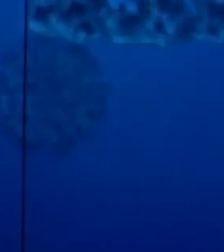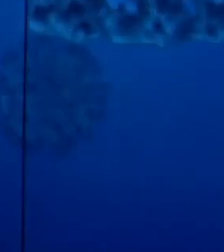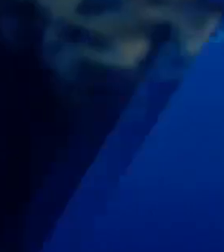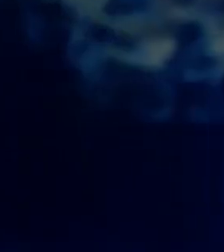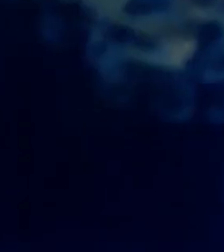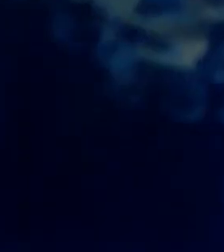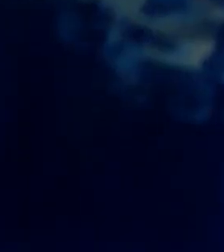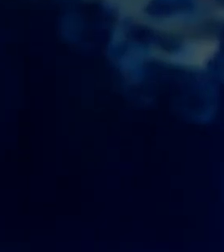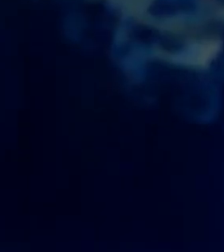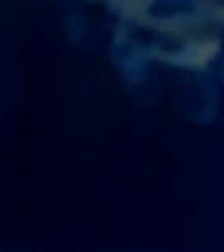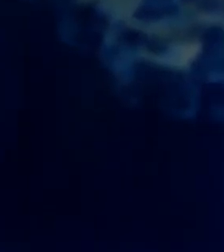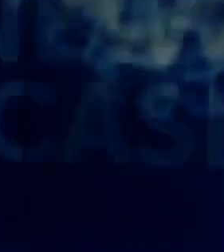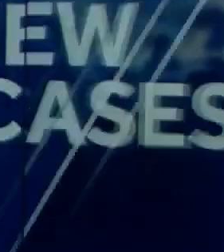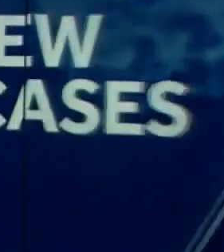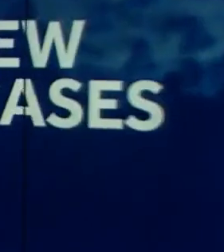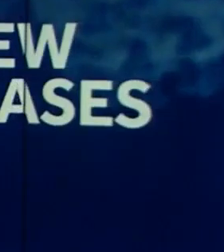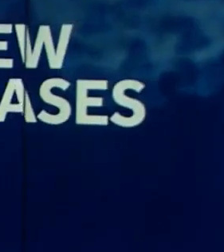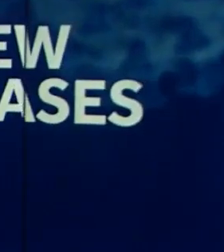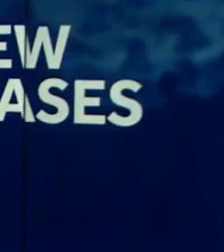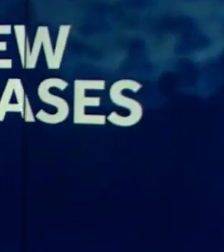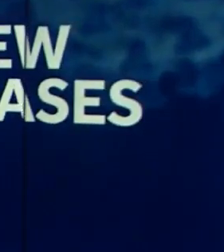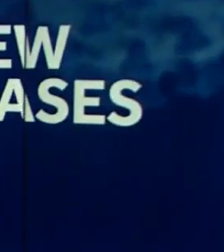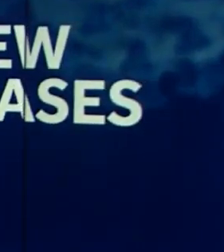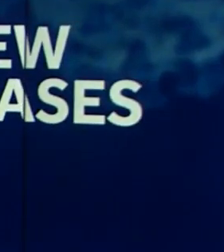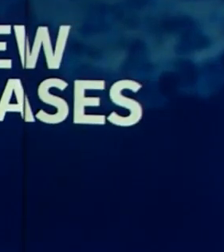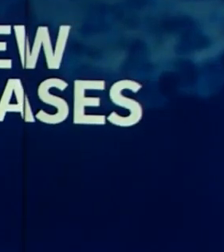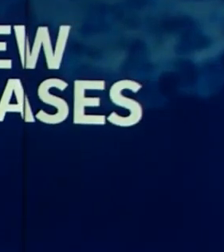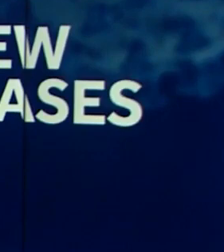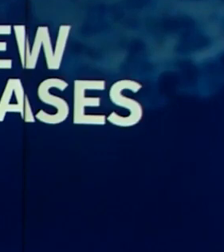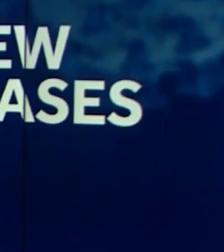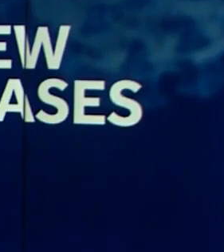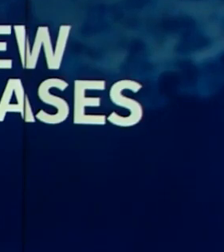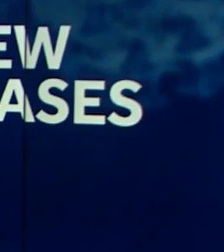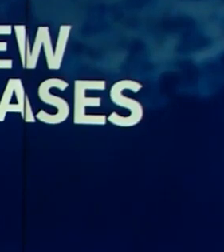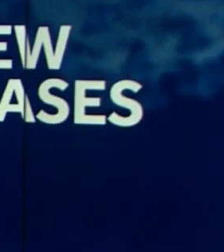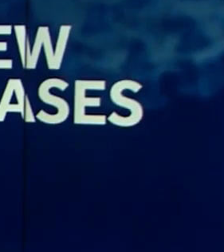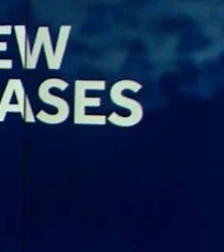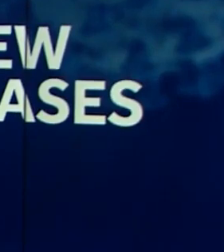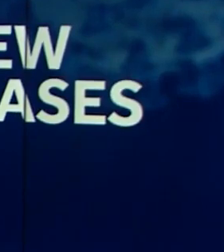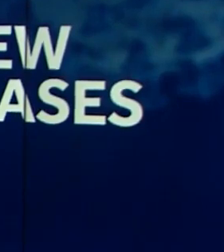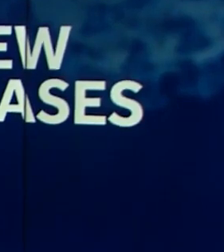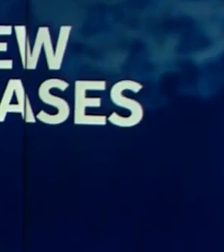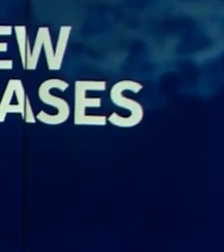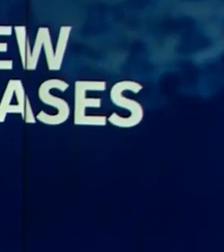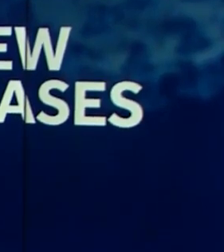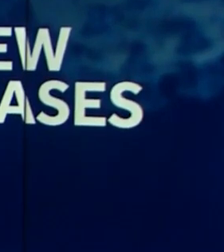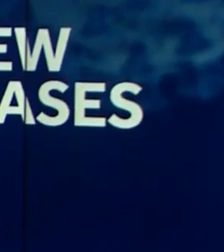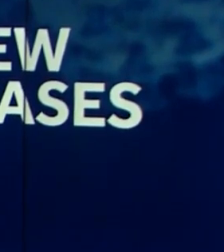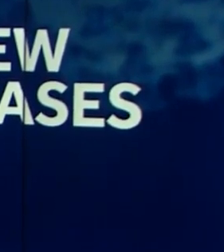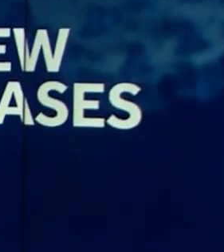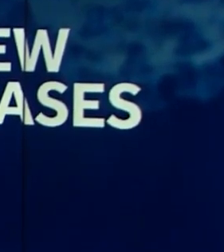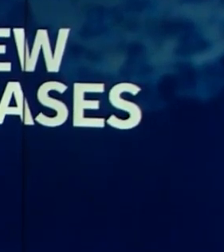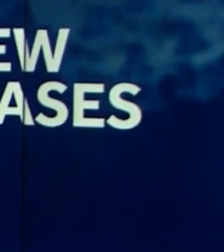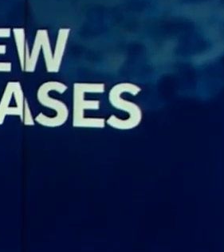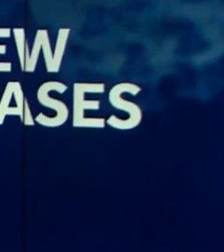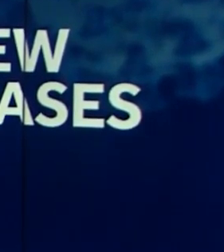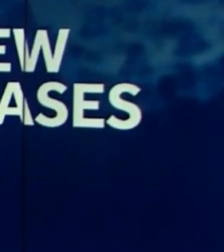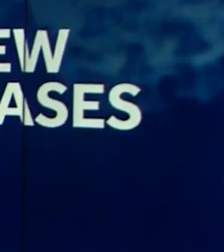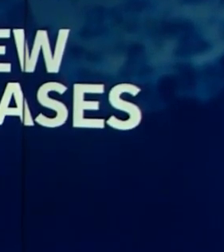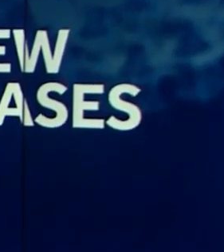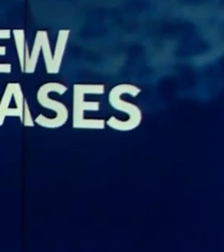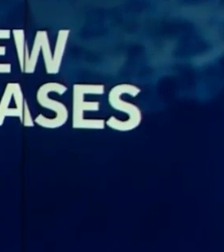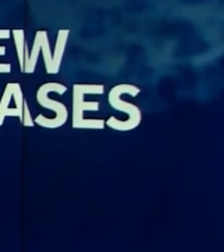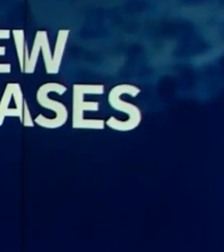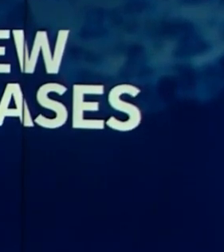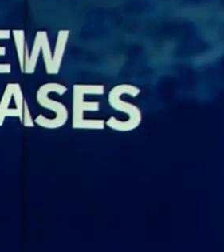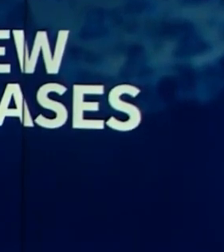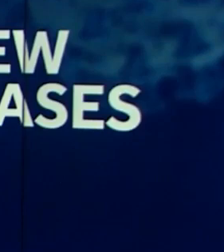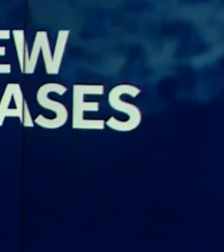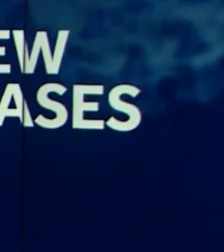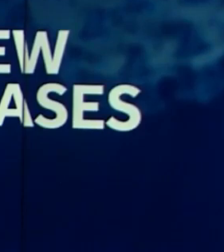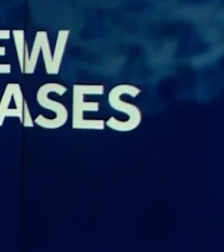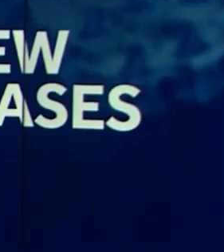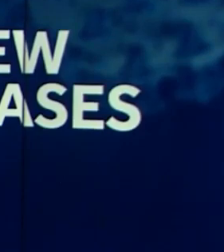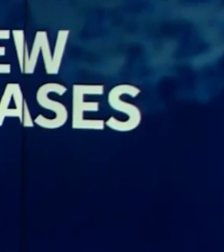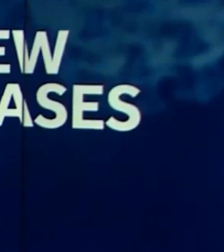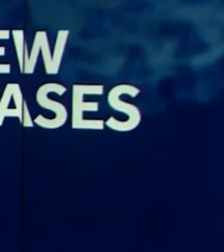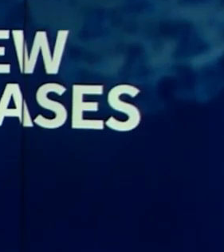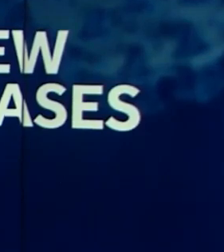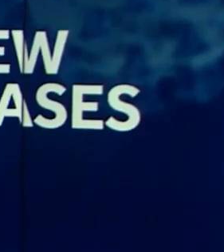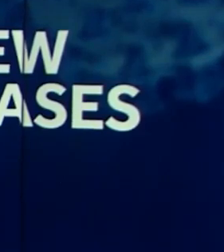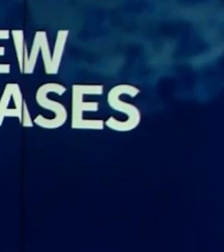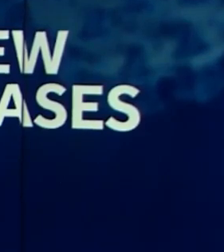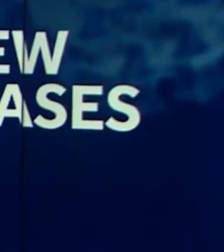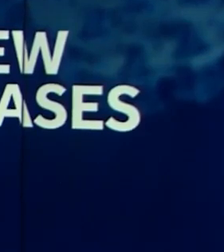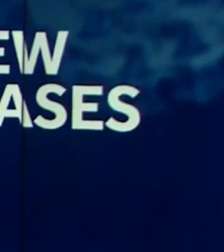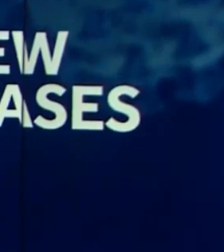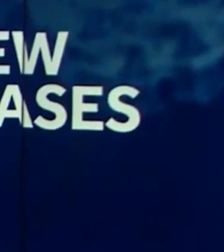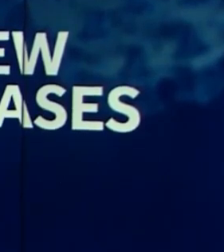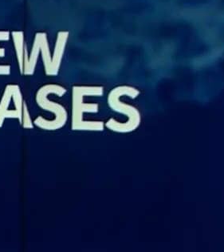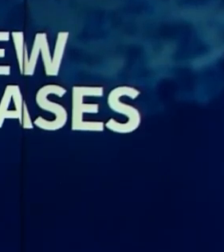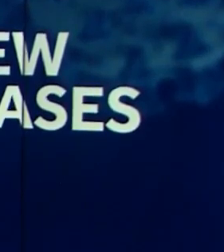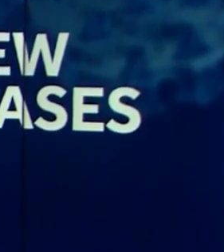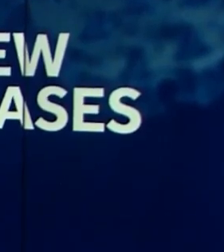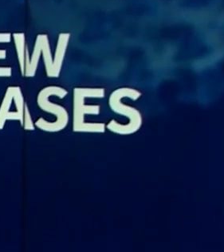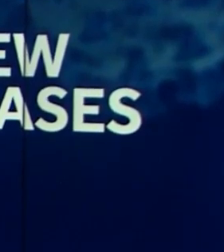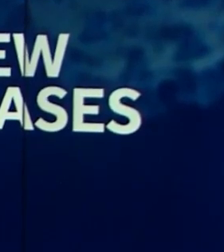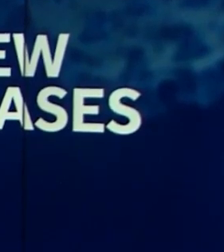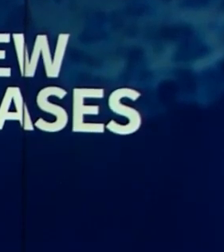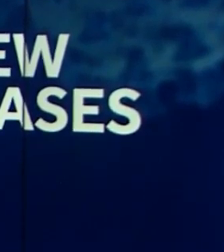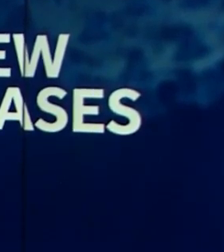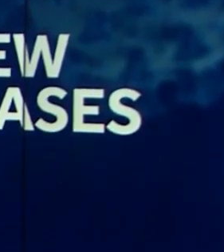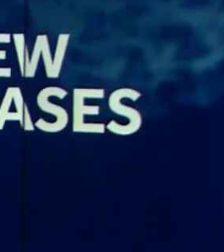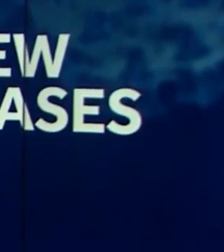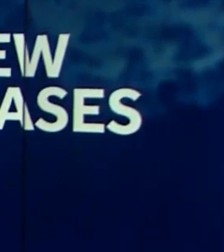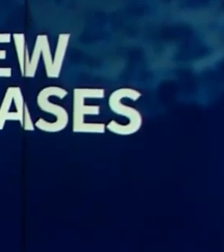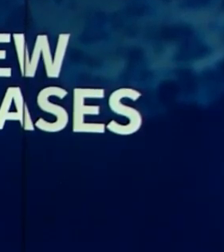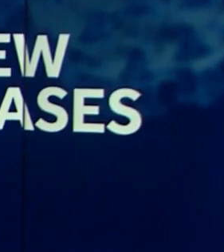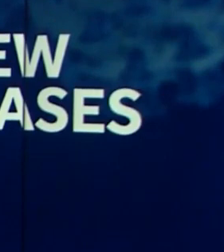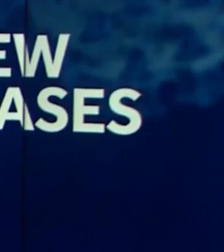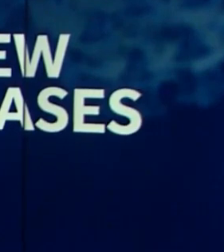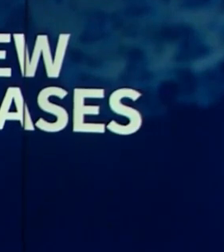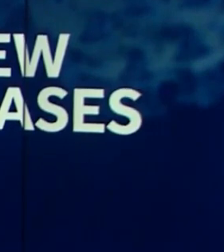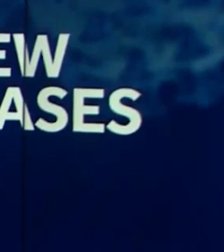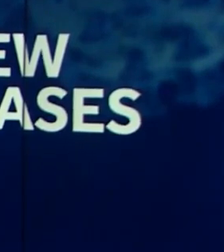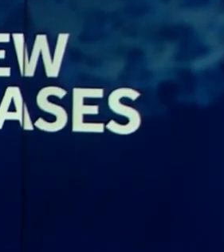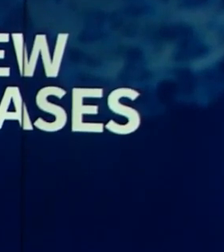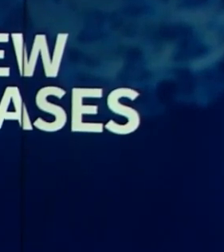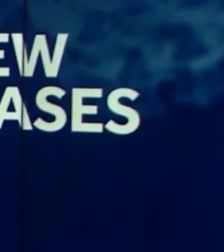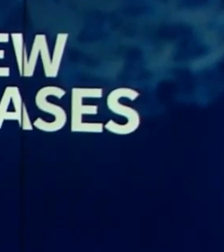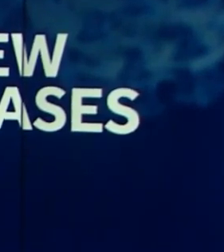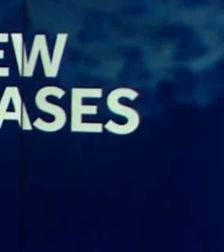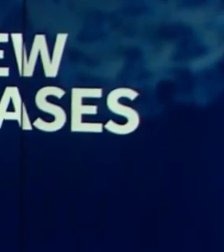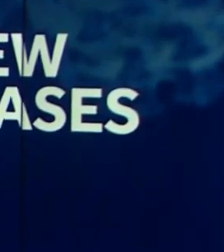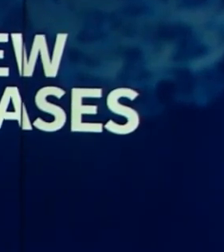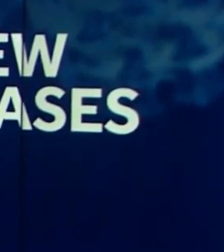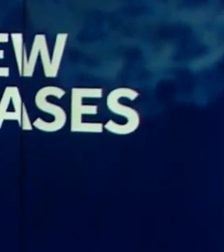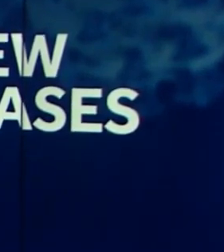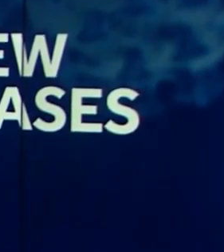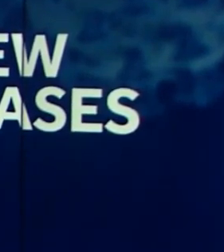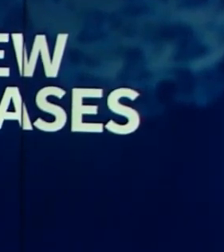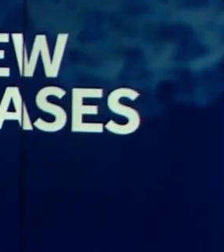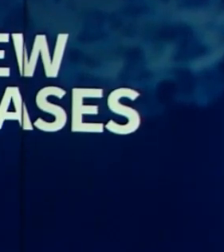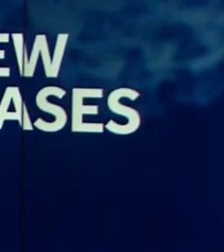THAT IS WHY OUR MEDICAL ADVISORY TEAM H HOW MEDICAL ADVISORY TEAM -- OUR MEDICAL ADVISORY TEAM HAS IDENTIFIED -- >> WE ARE AT 2200 CASES AND